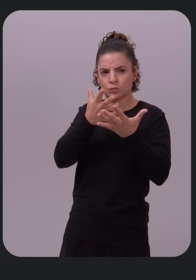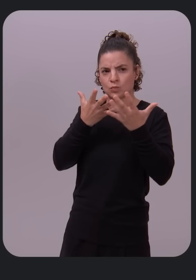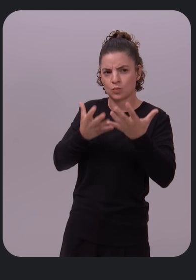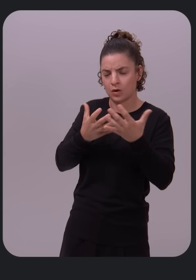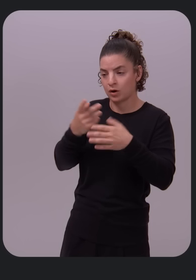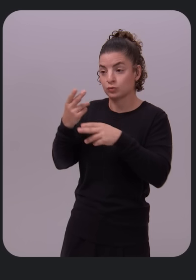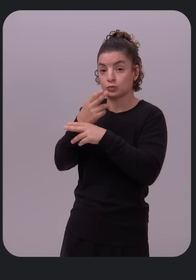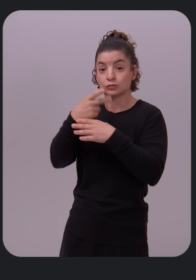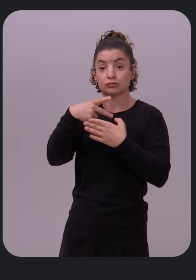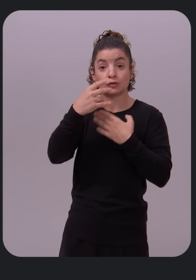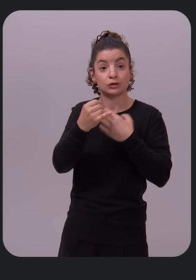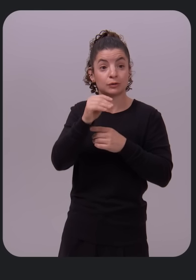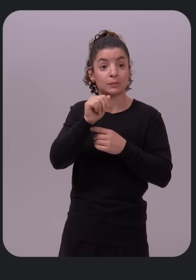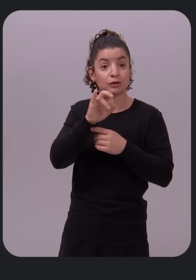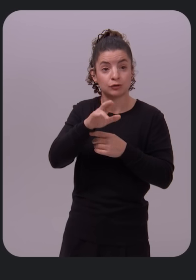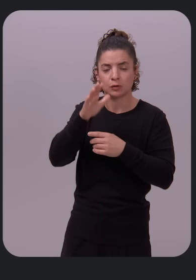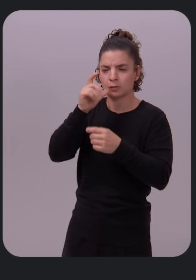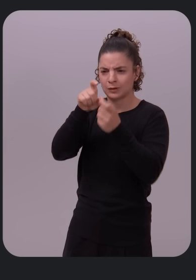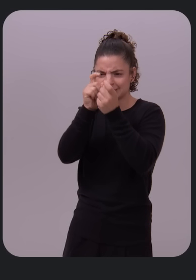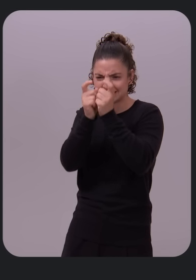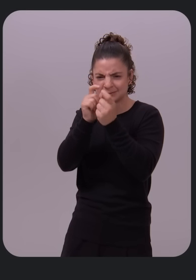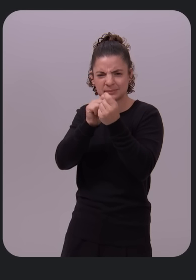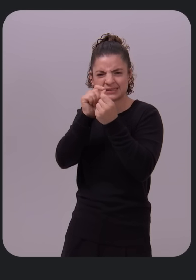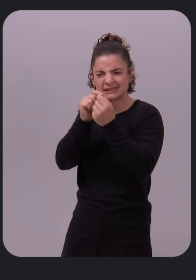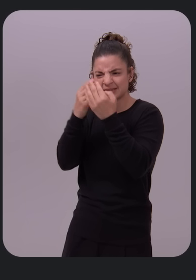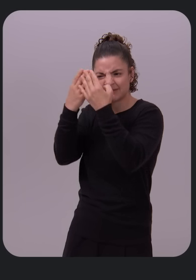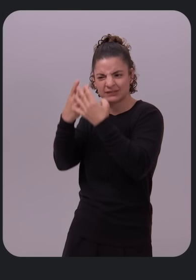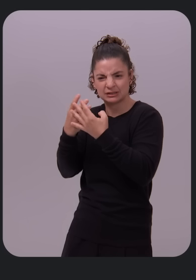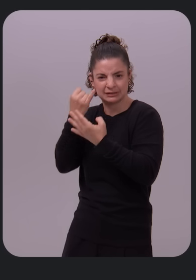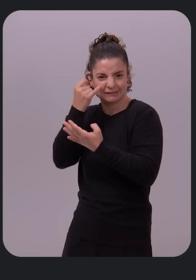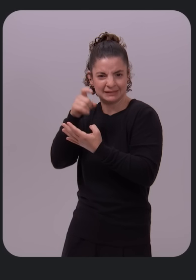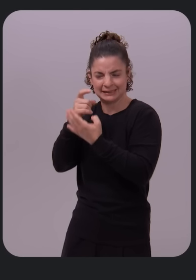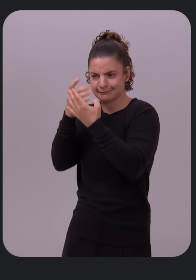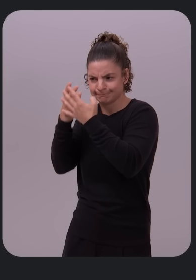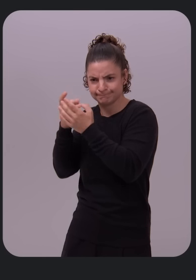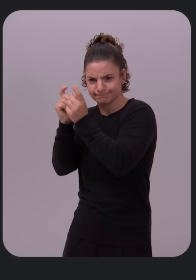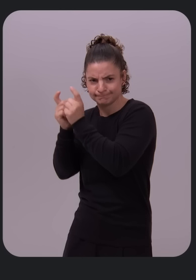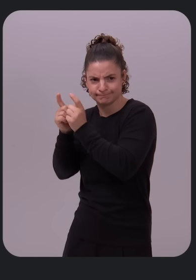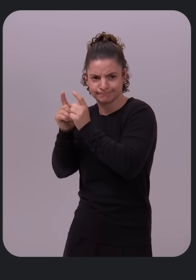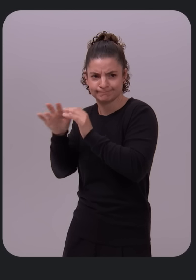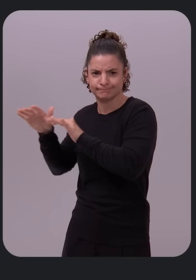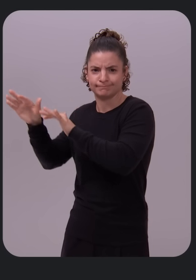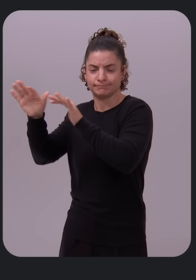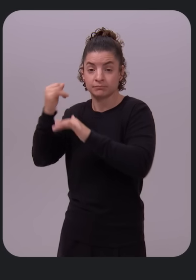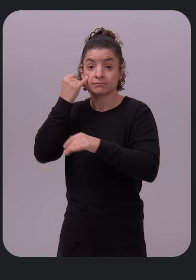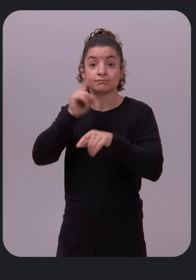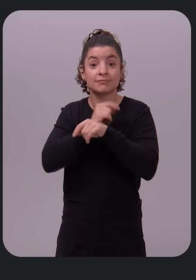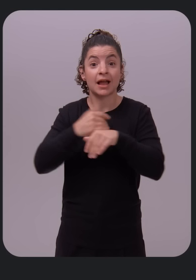Project Mariner when needed to adjust very specific filters. If there's an apartment you want to check out,